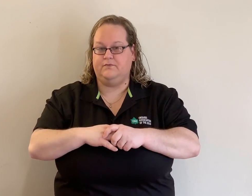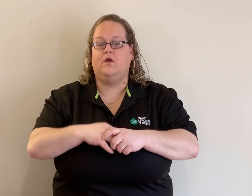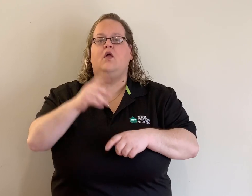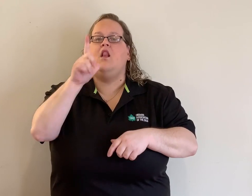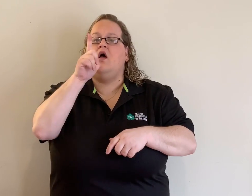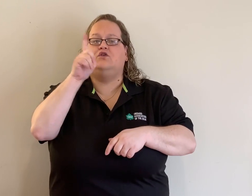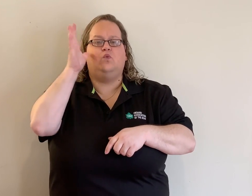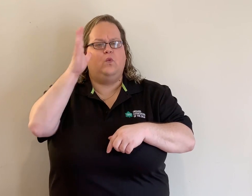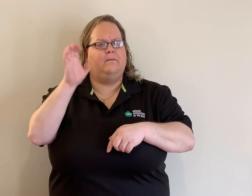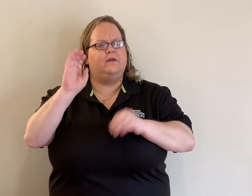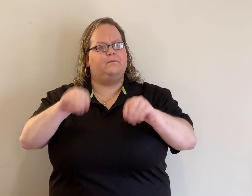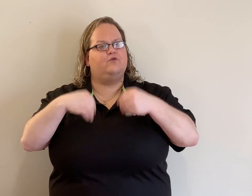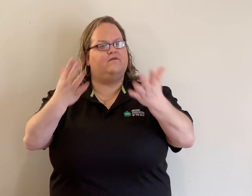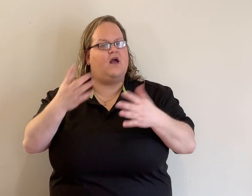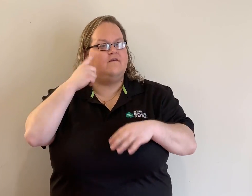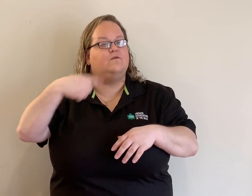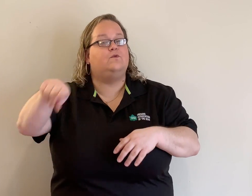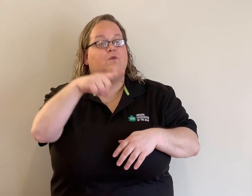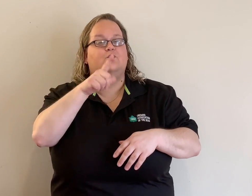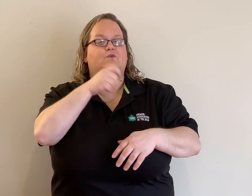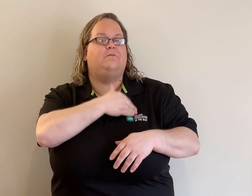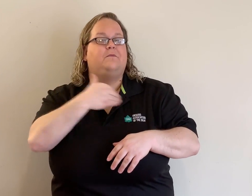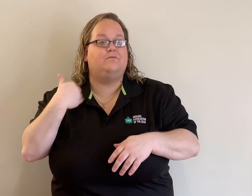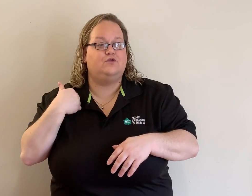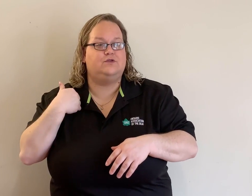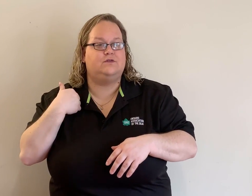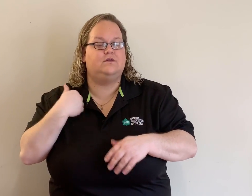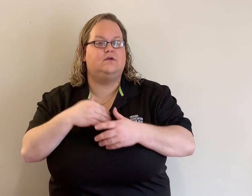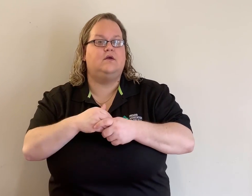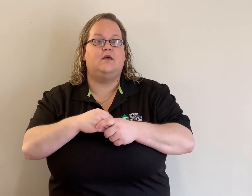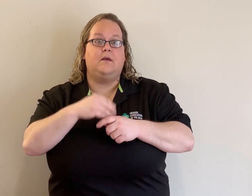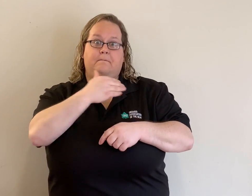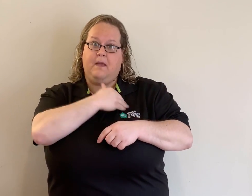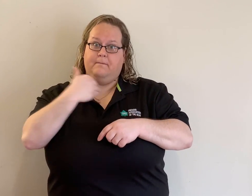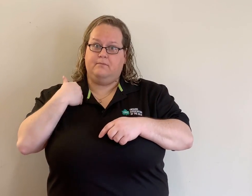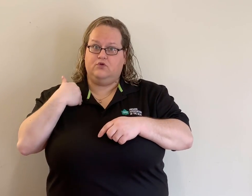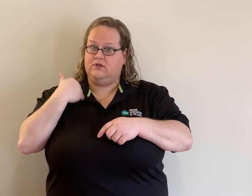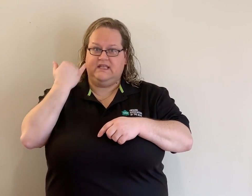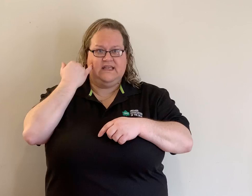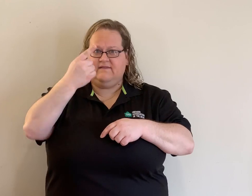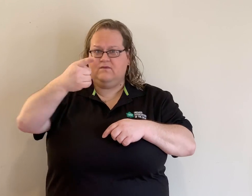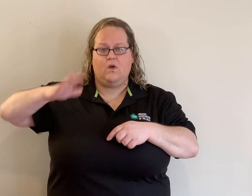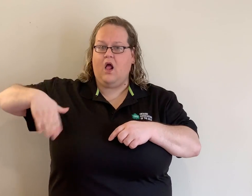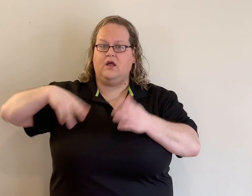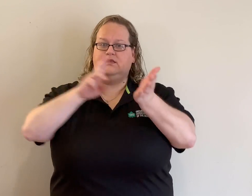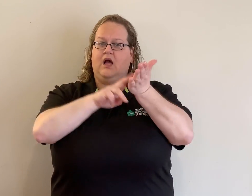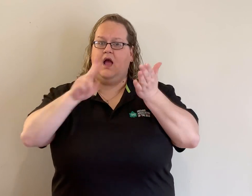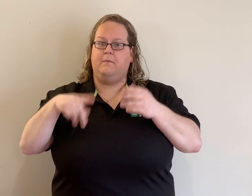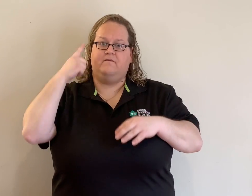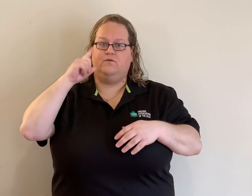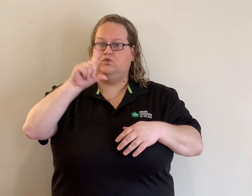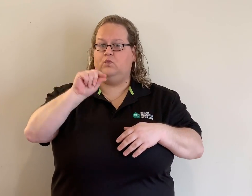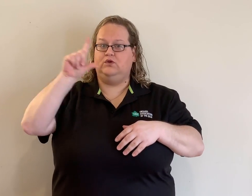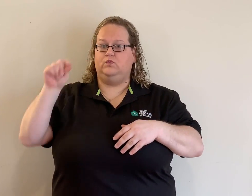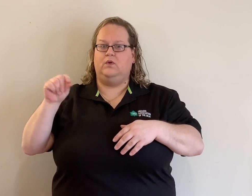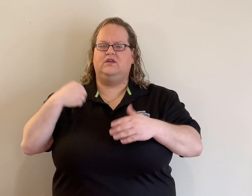Lunch will be provided to those who are members. Non-Members? If you haven’t signed up for your membership in 2020.